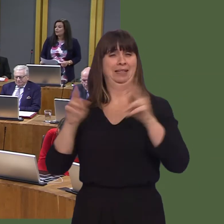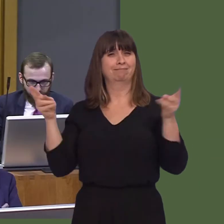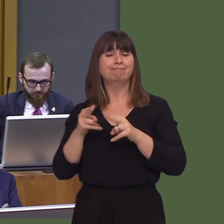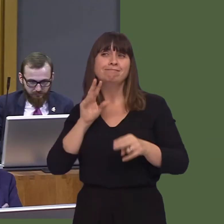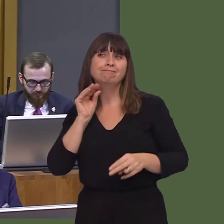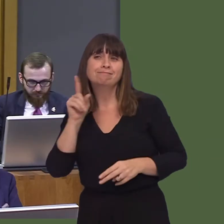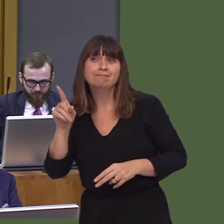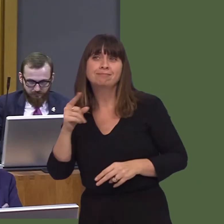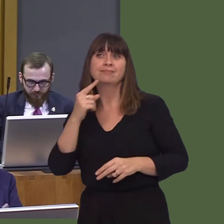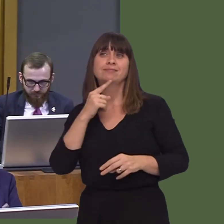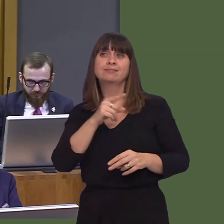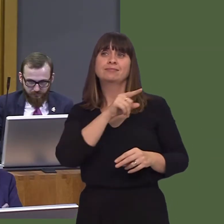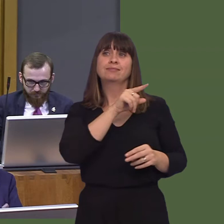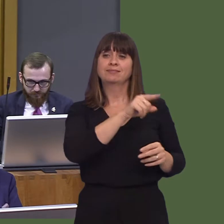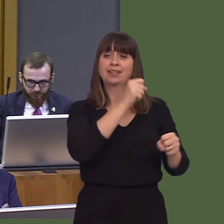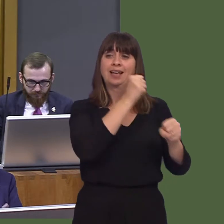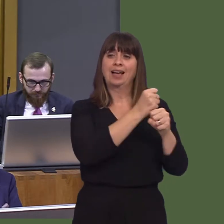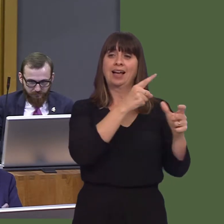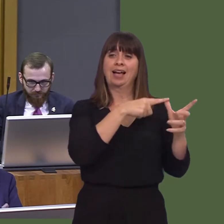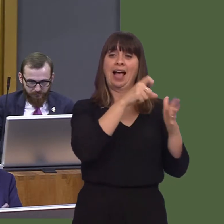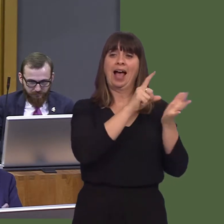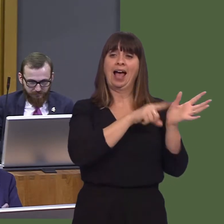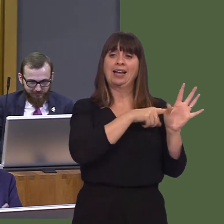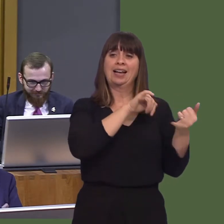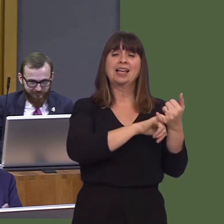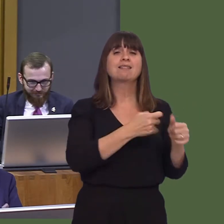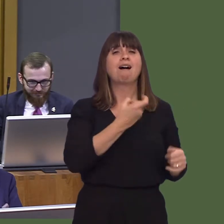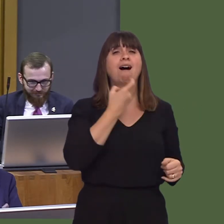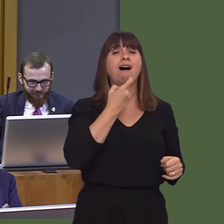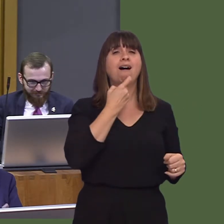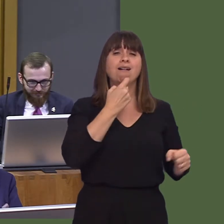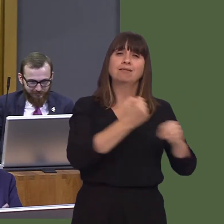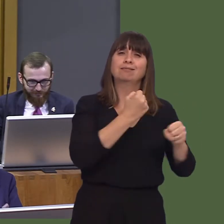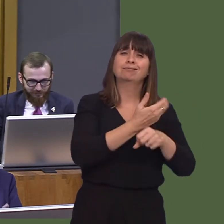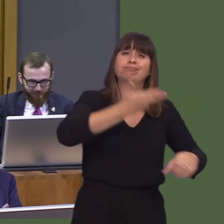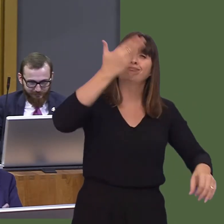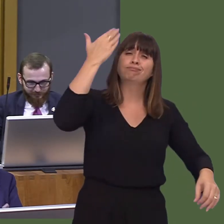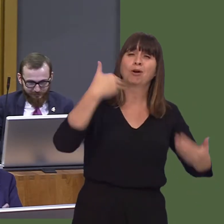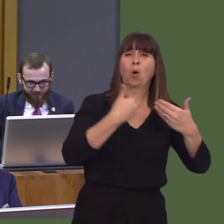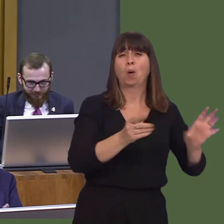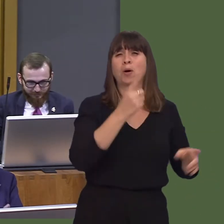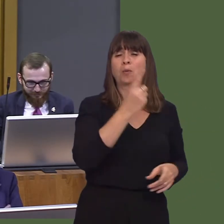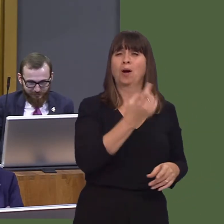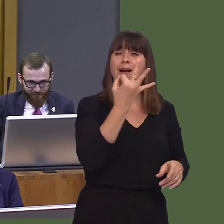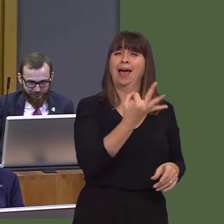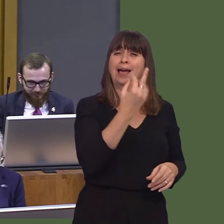and promoting the blast furnaces of the former Gadlys ironworks. The works opened in 1827 and the furnaces are described as possibly the best-preserved